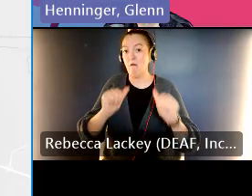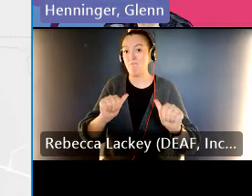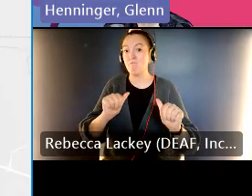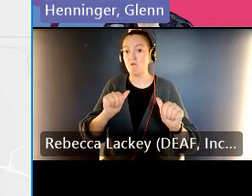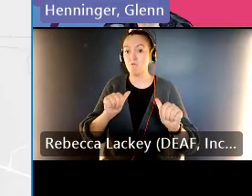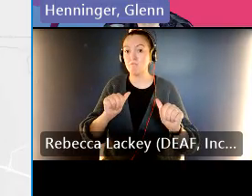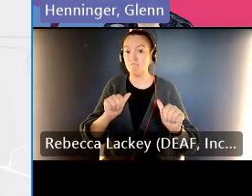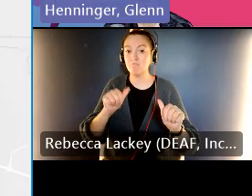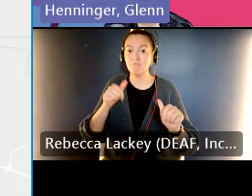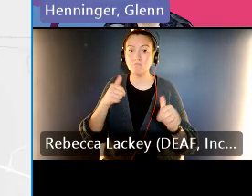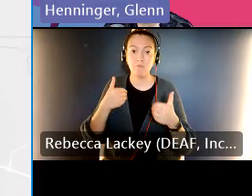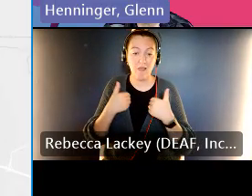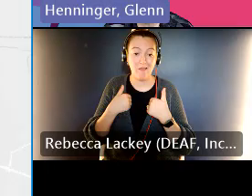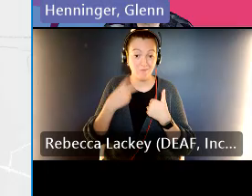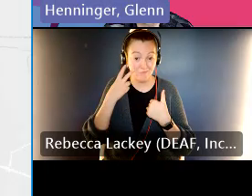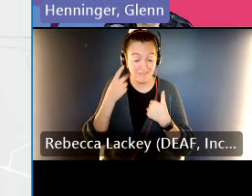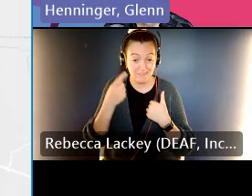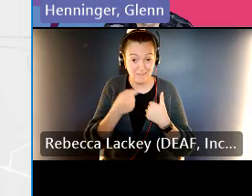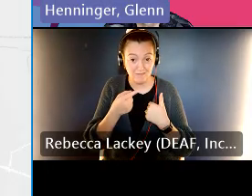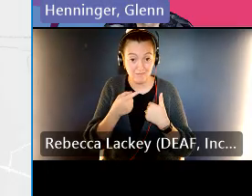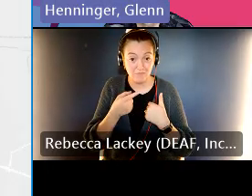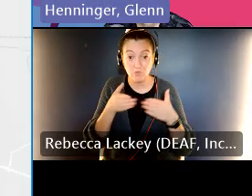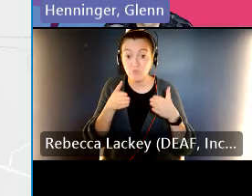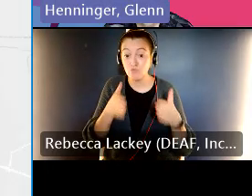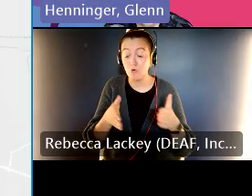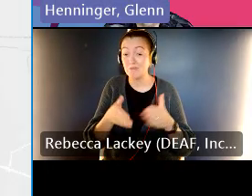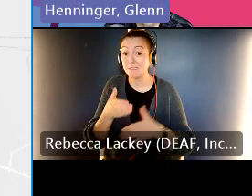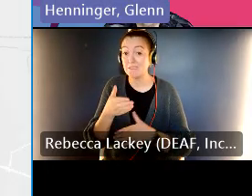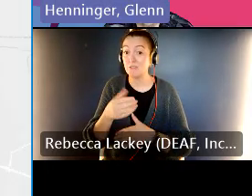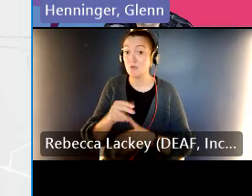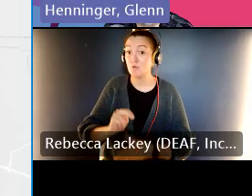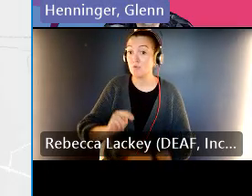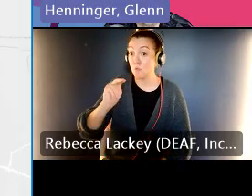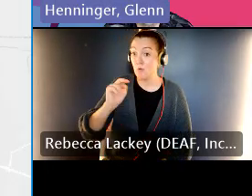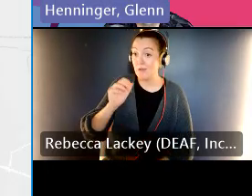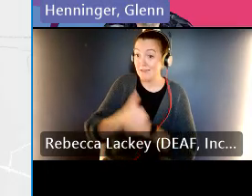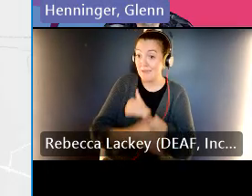There's you'll see there's roads highlighted in North County that are green and purple.